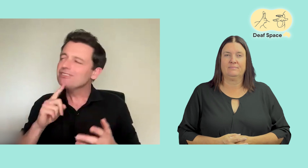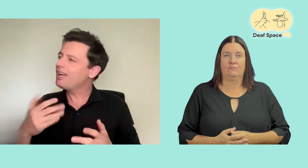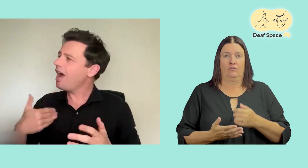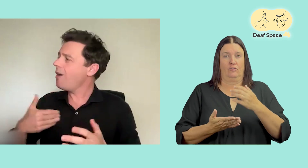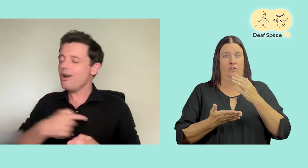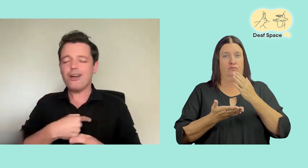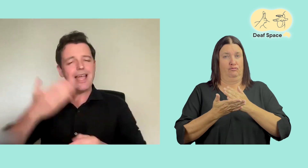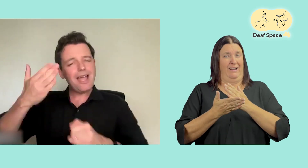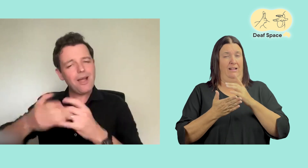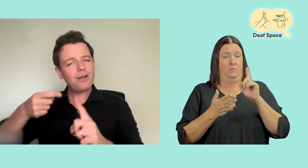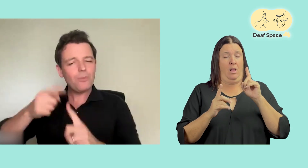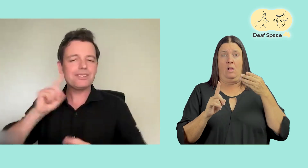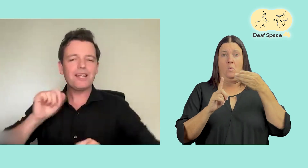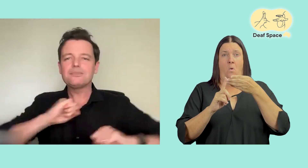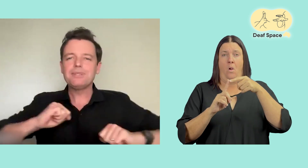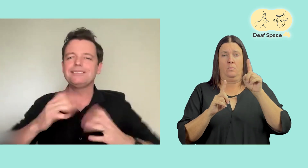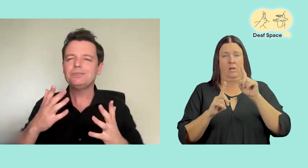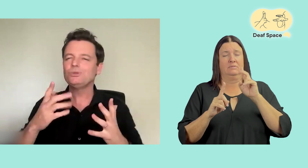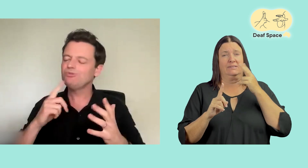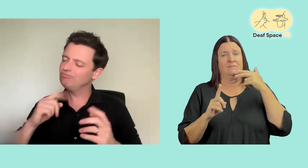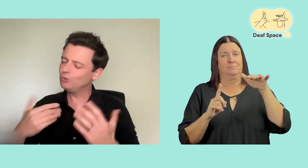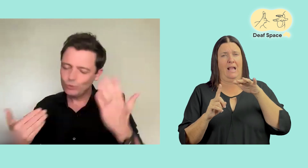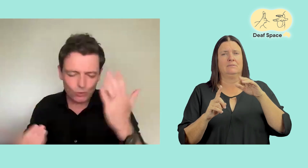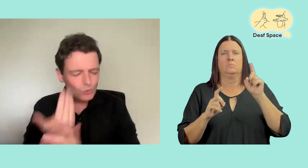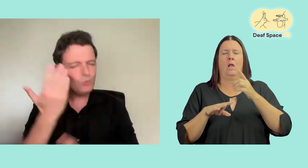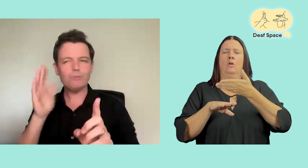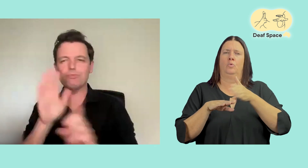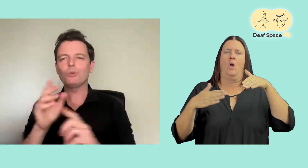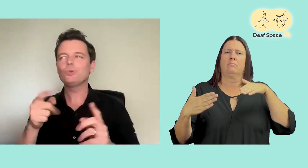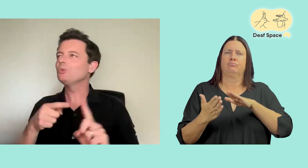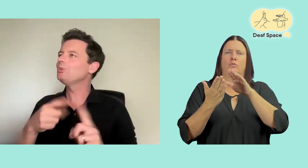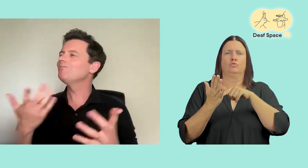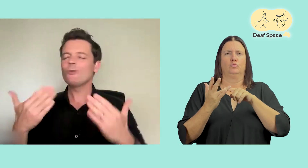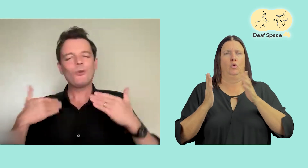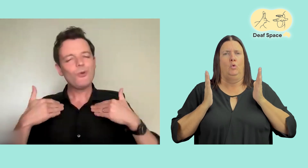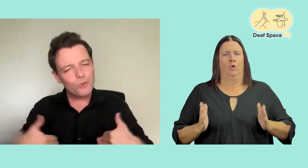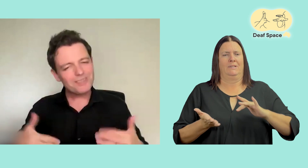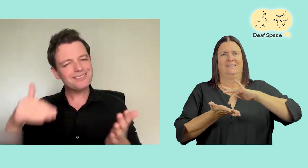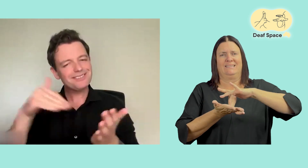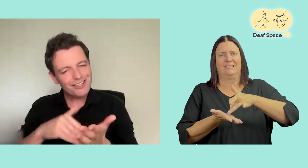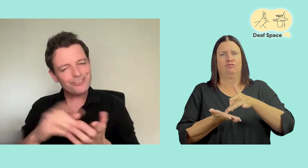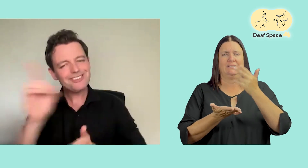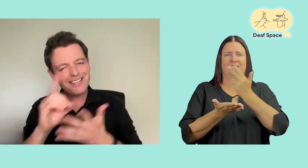Really, our end goal with Deaf spaces should be to have a new approach to human-centric design,